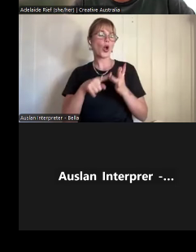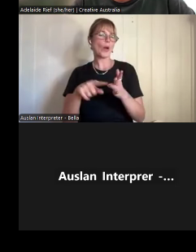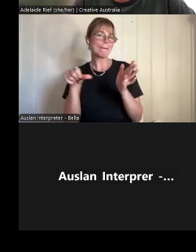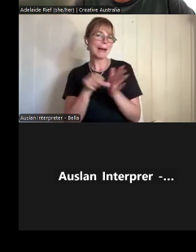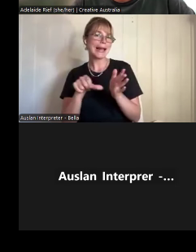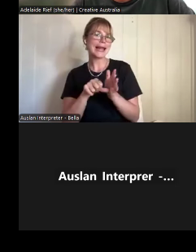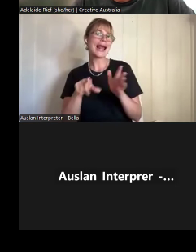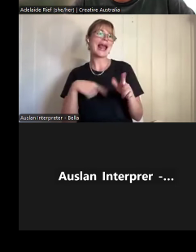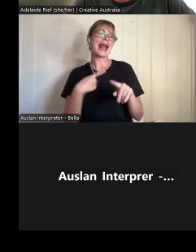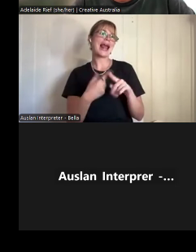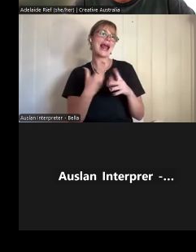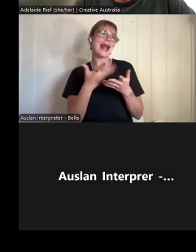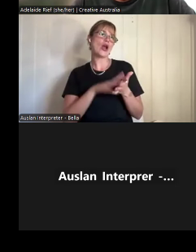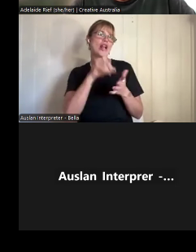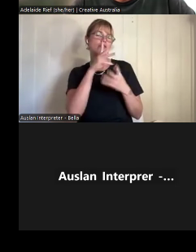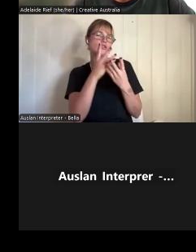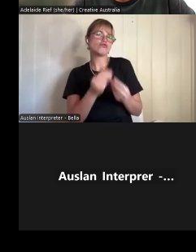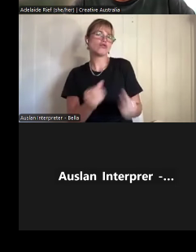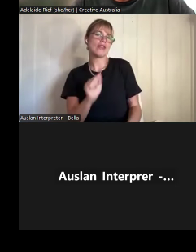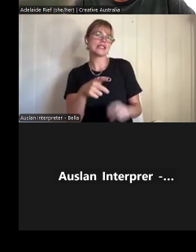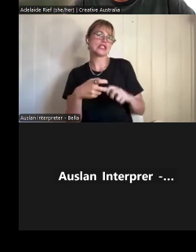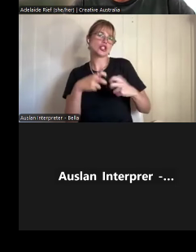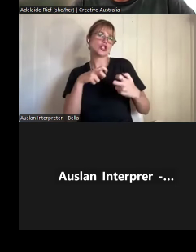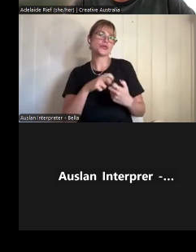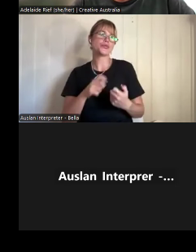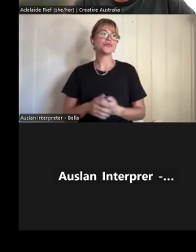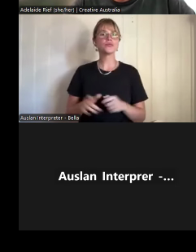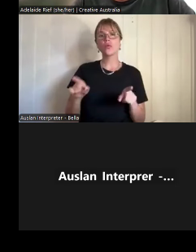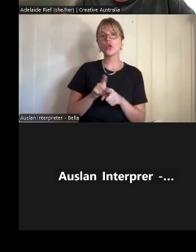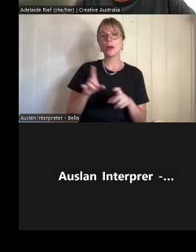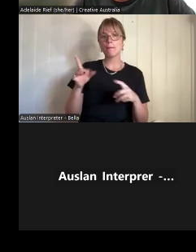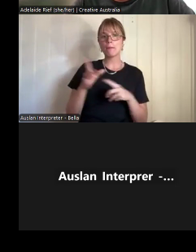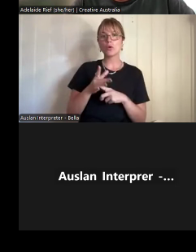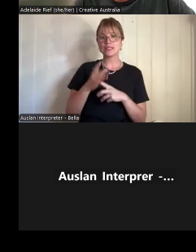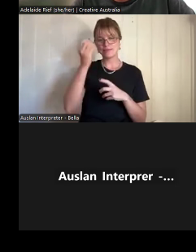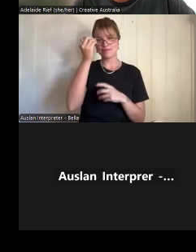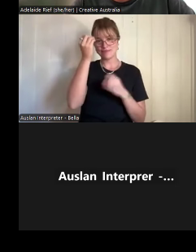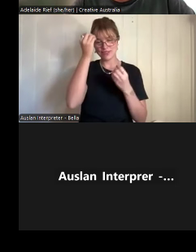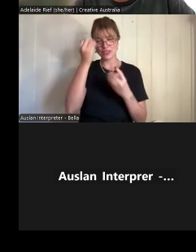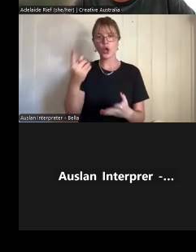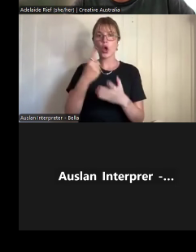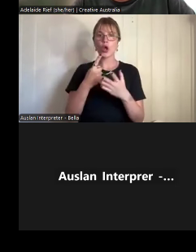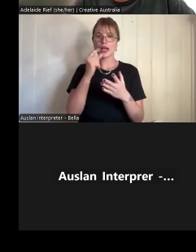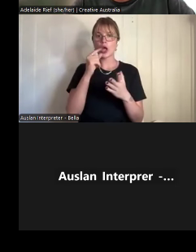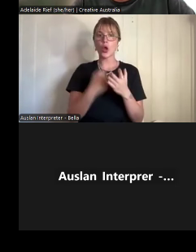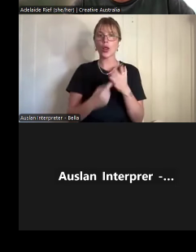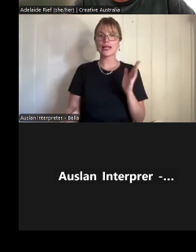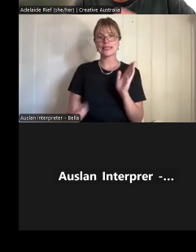can resolve those issues. It's also important to know you can only submit one application to either